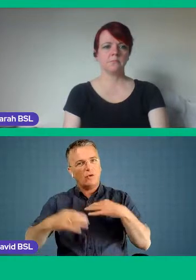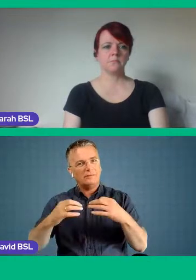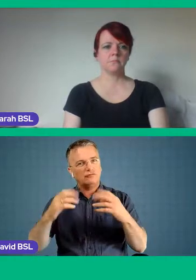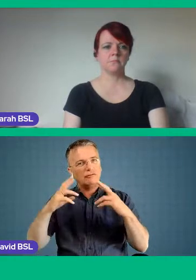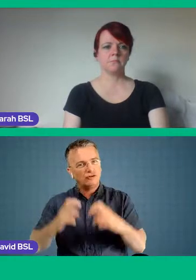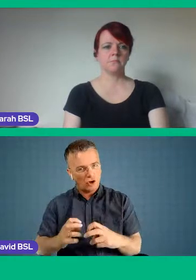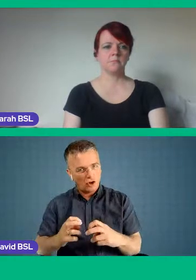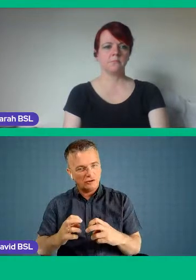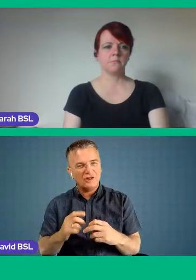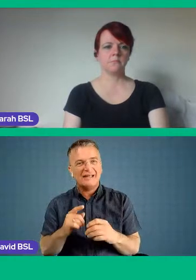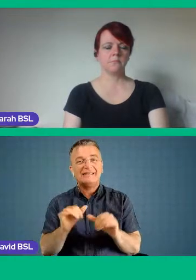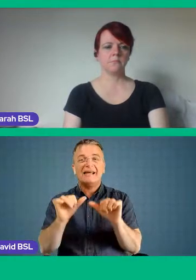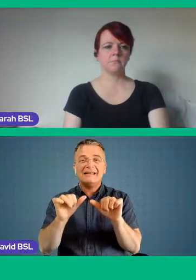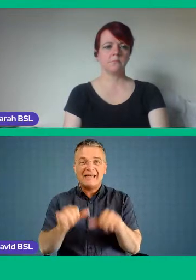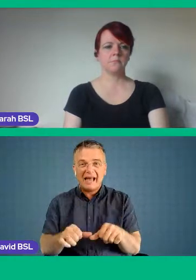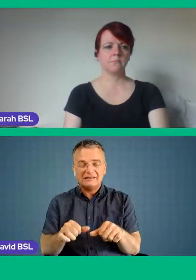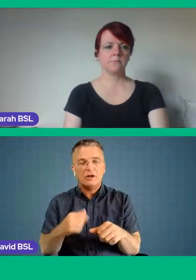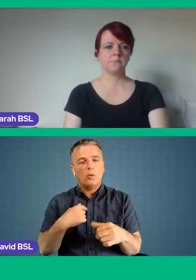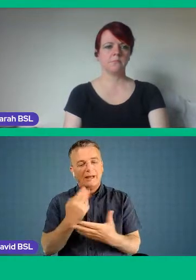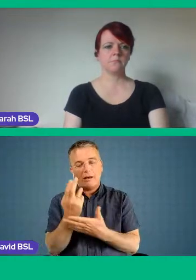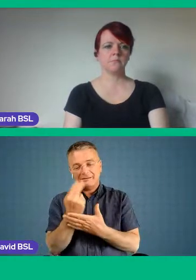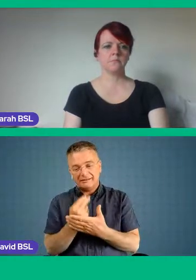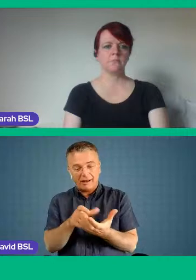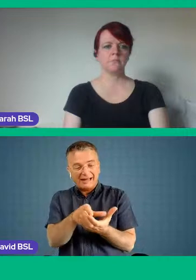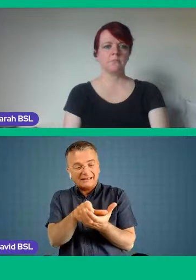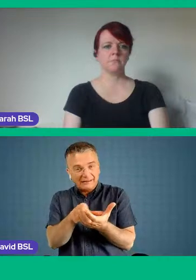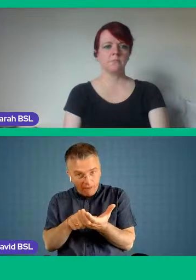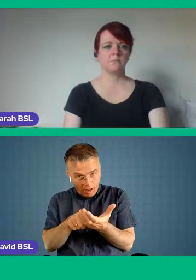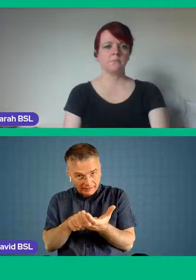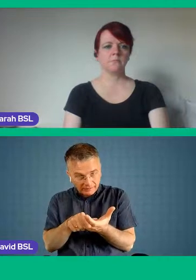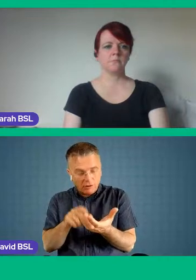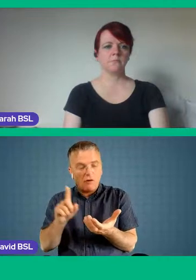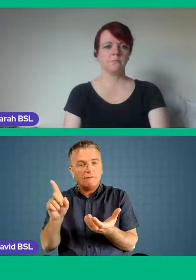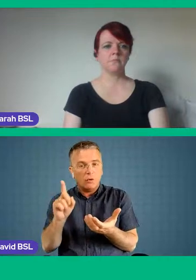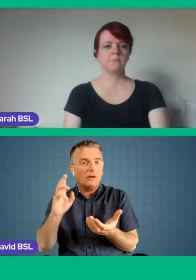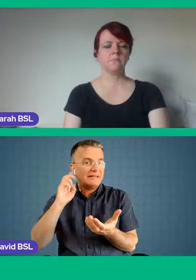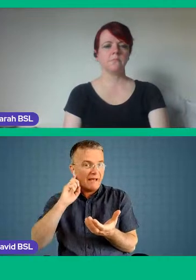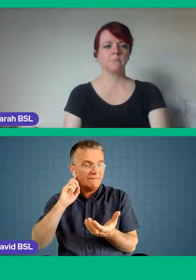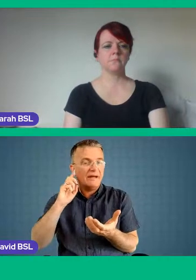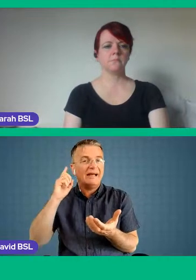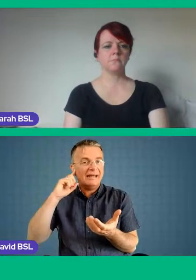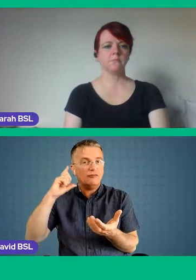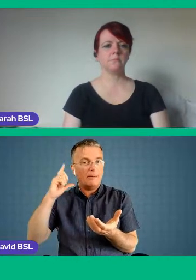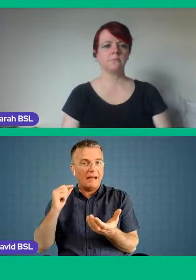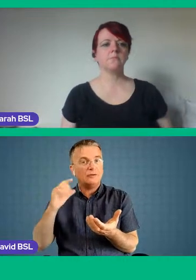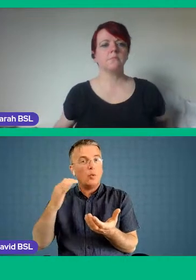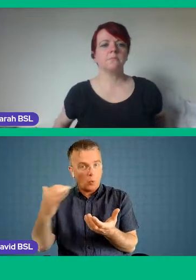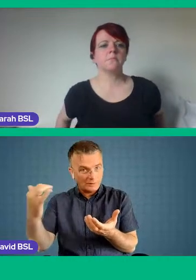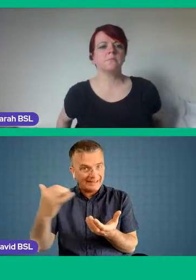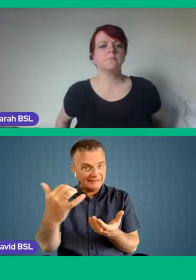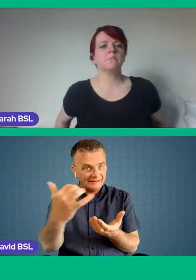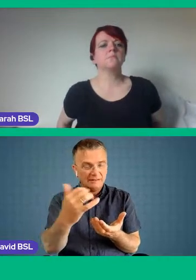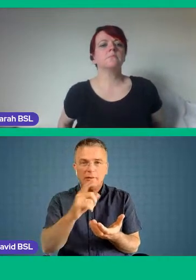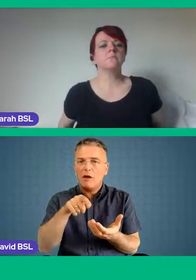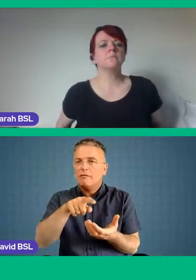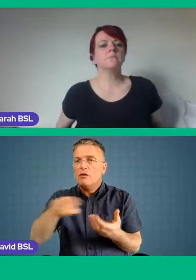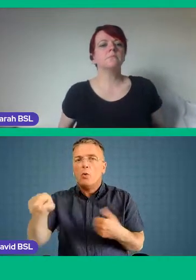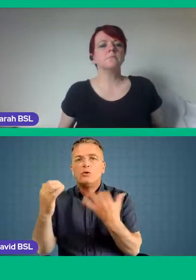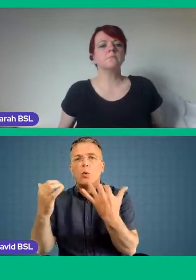during the course of our Expanded Performance researchers that . yes, we are designing a device that is for deaf and hearing impaired